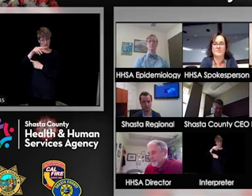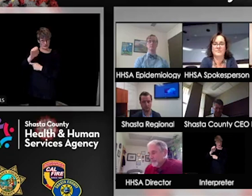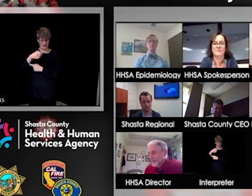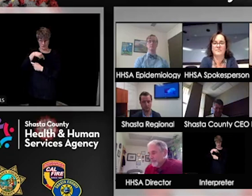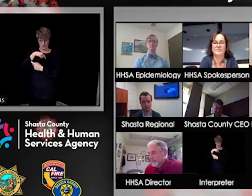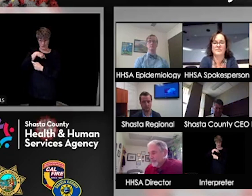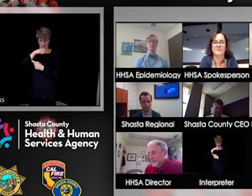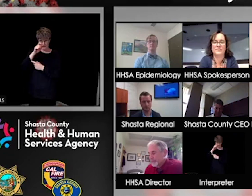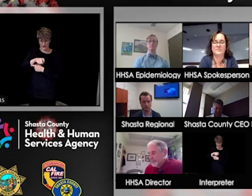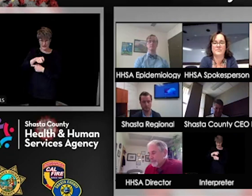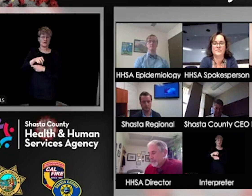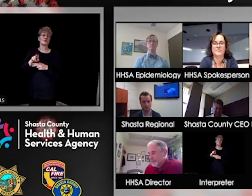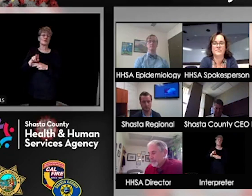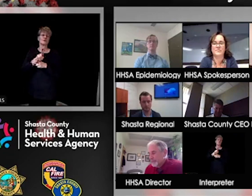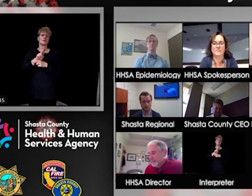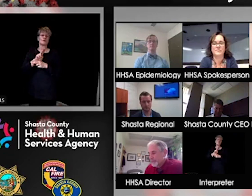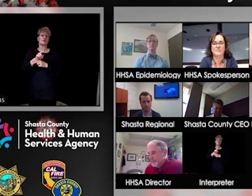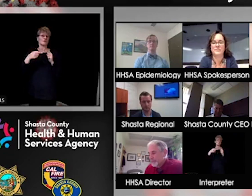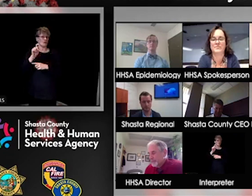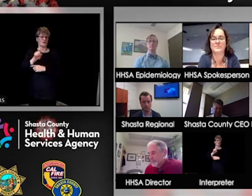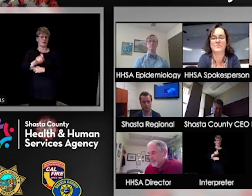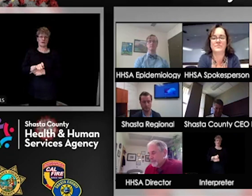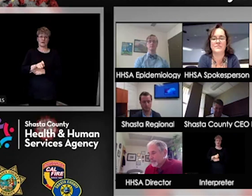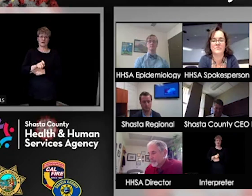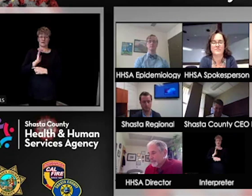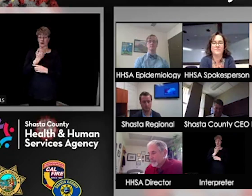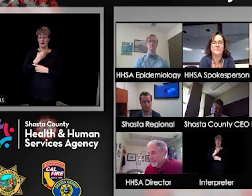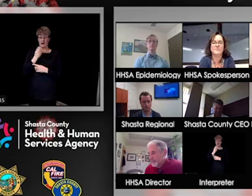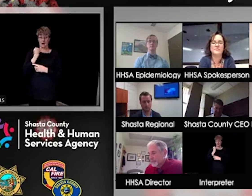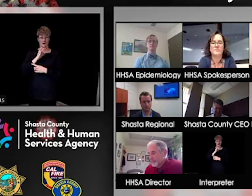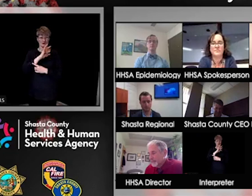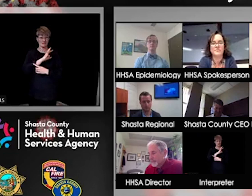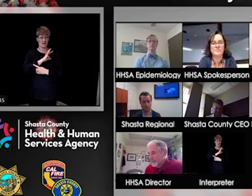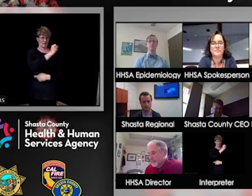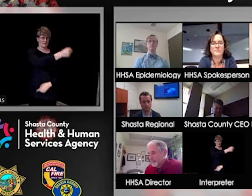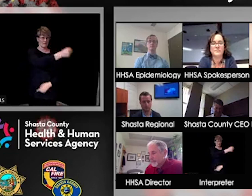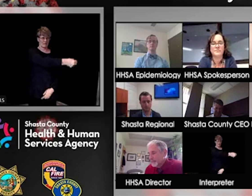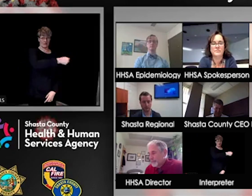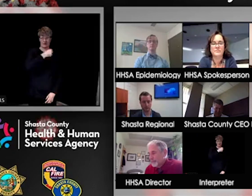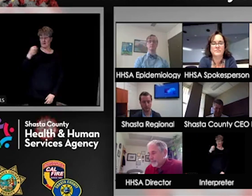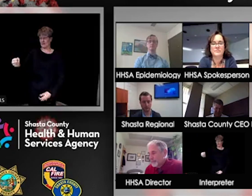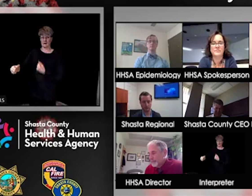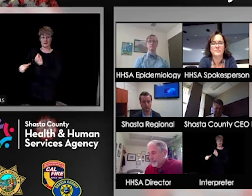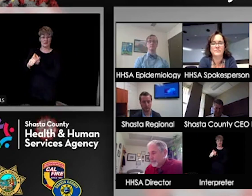it. We've never put our staff in a situation where they don't have what they need. Part